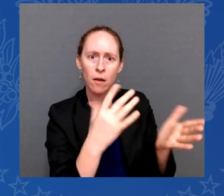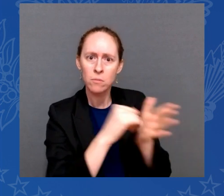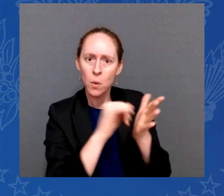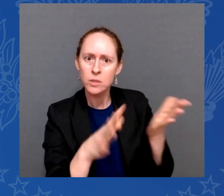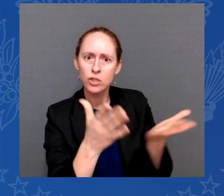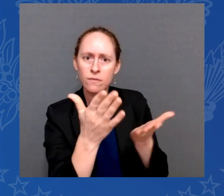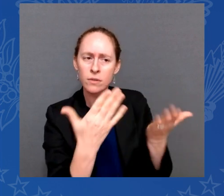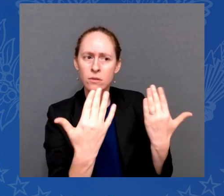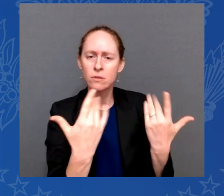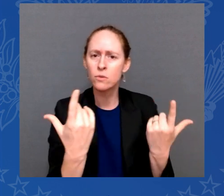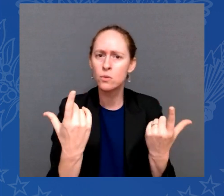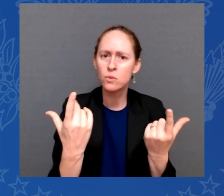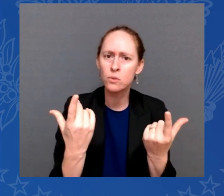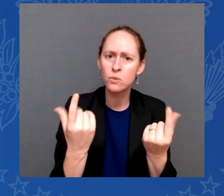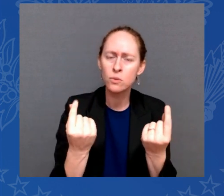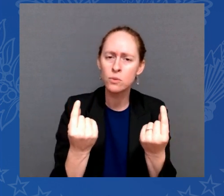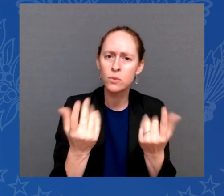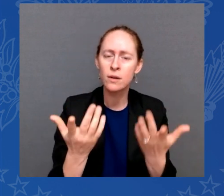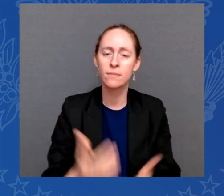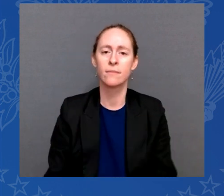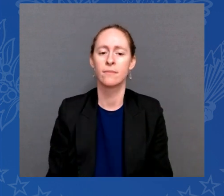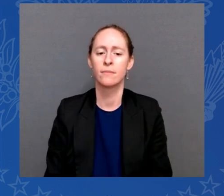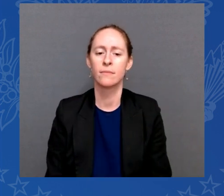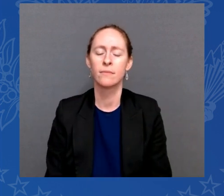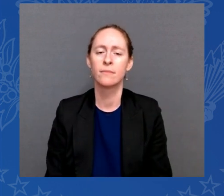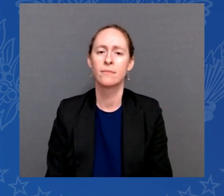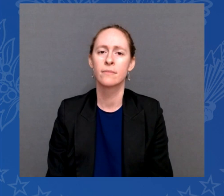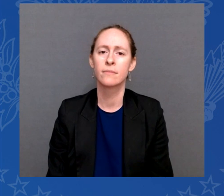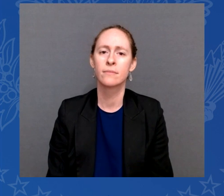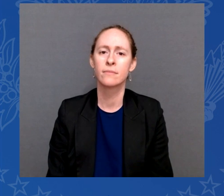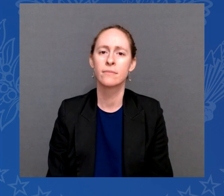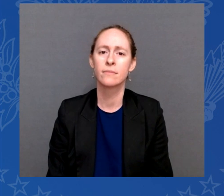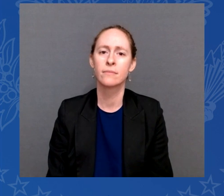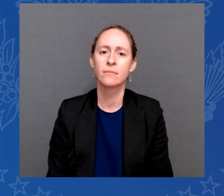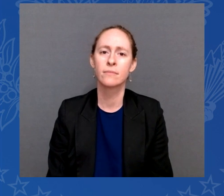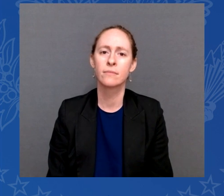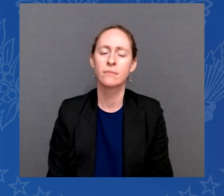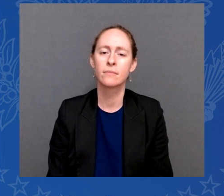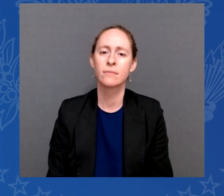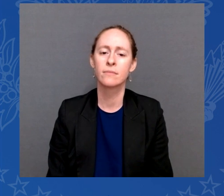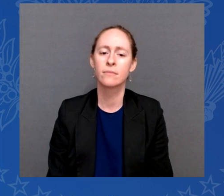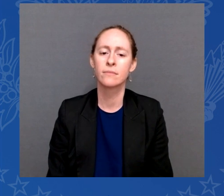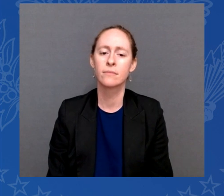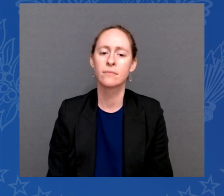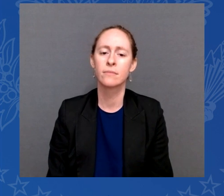to address the profound misinformation and disinformation that is out there